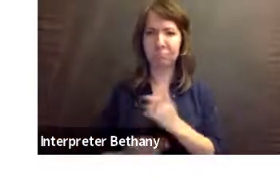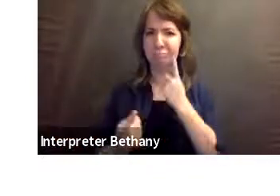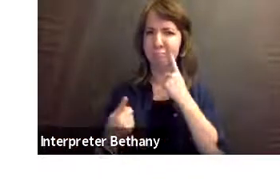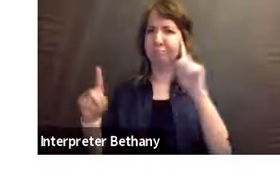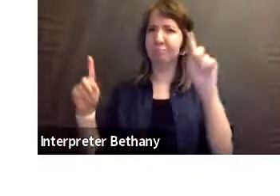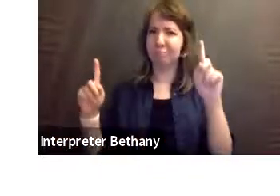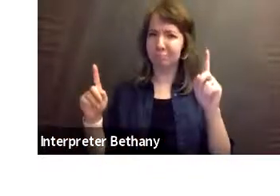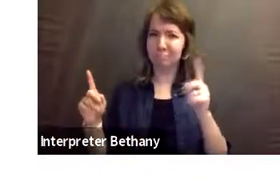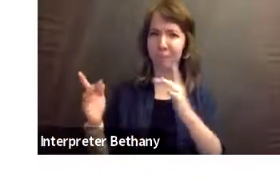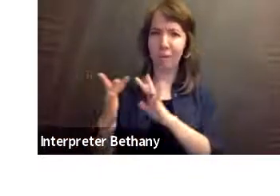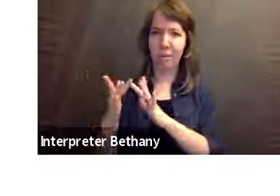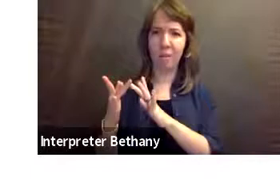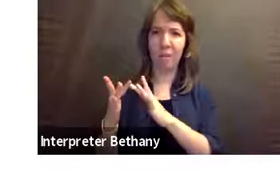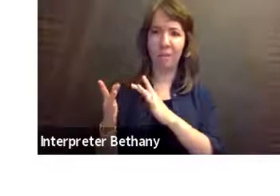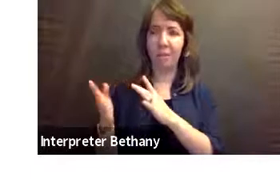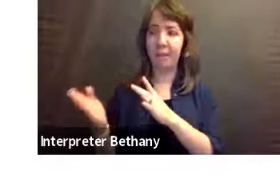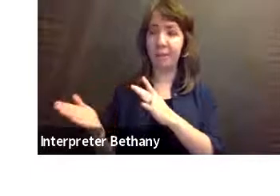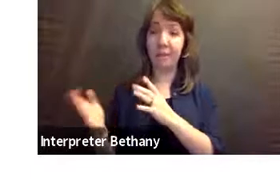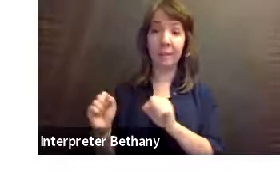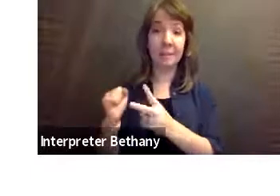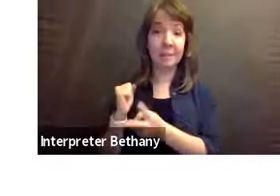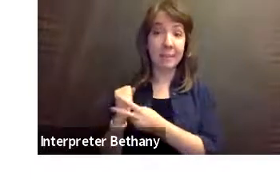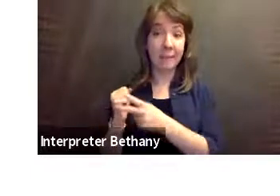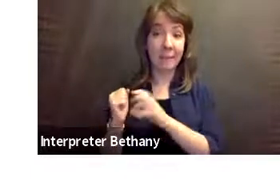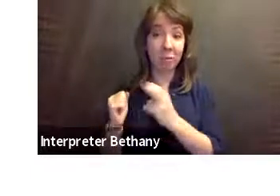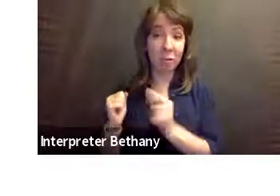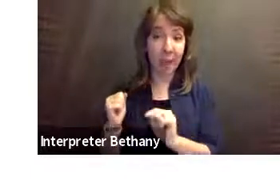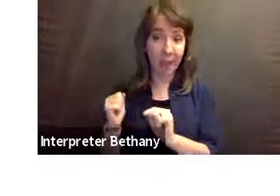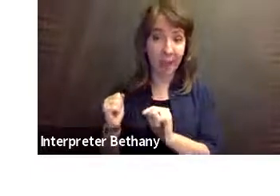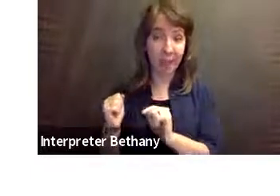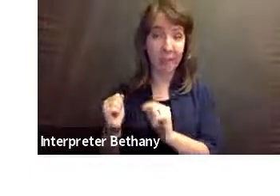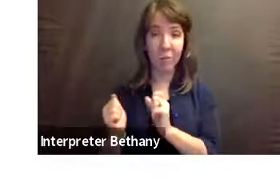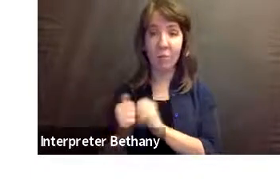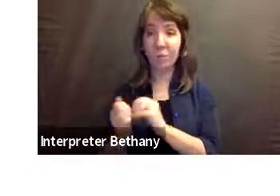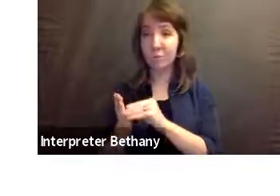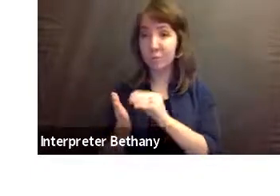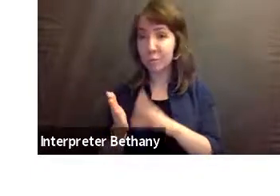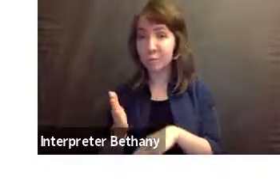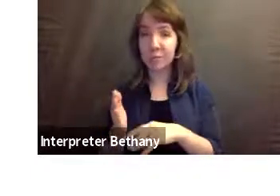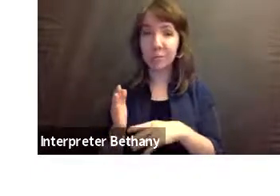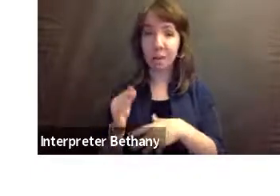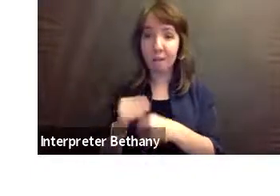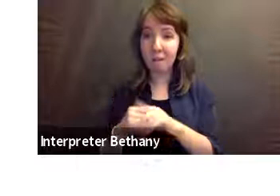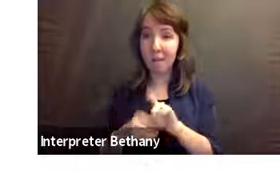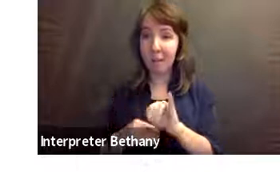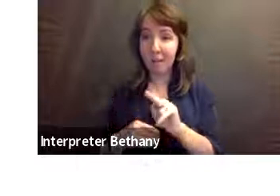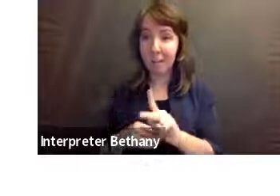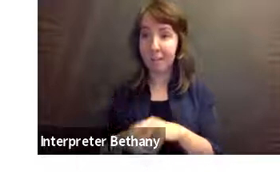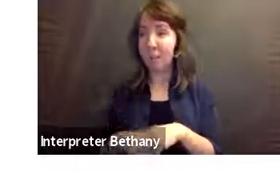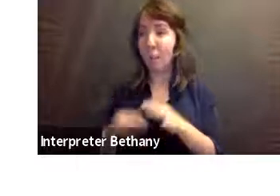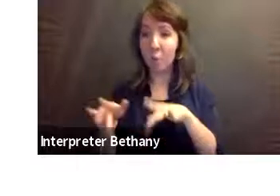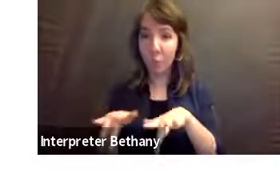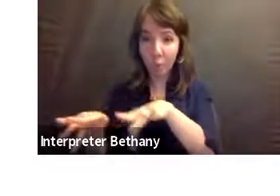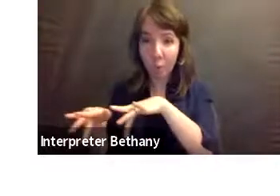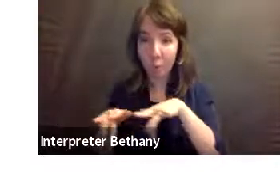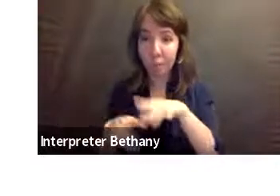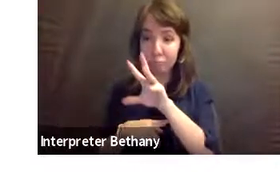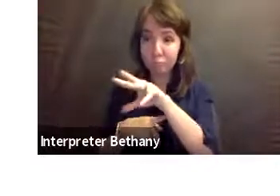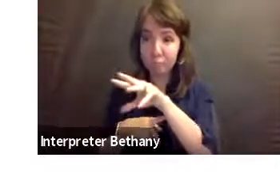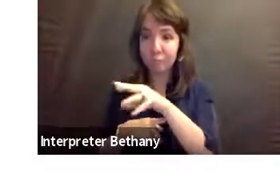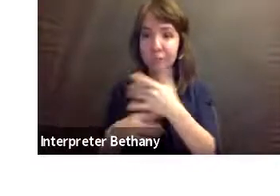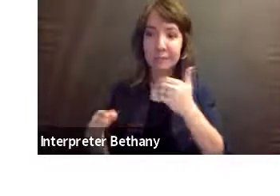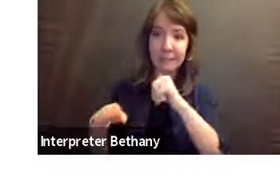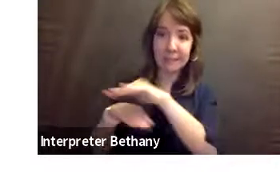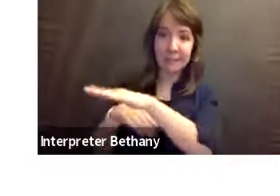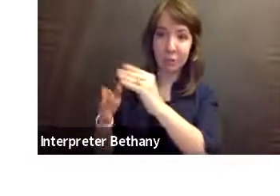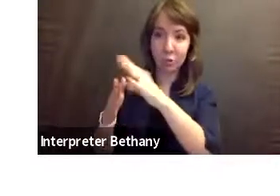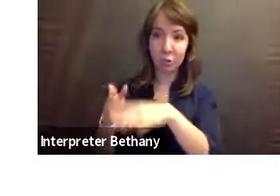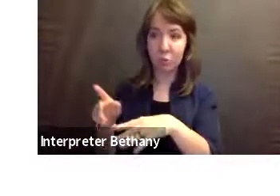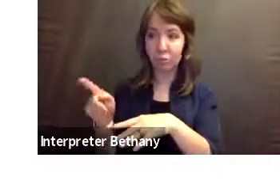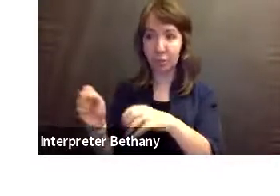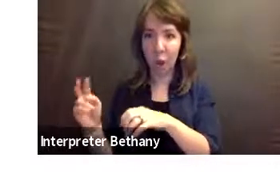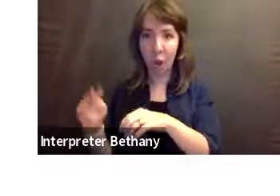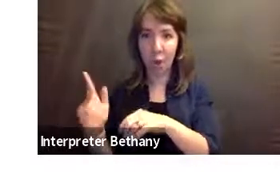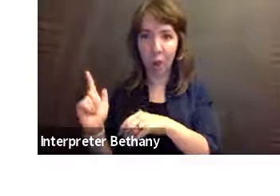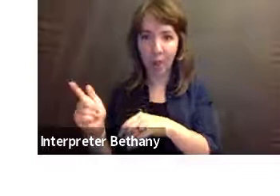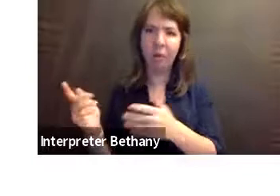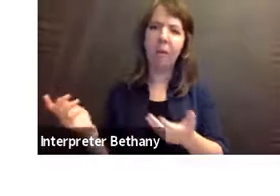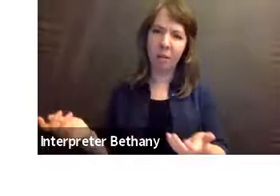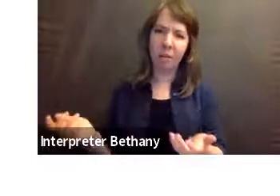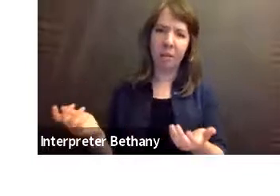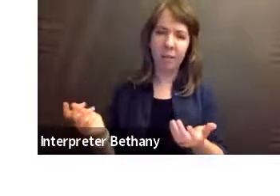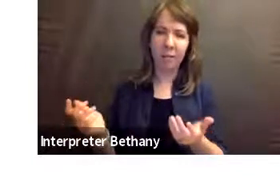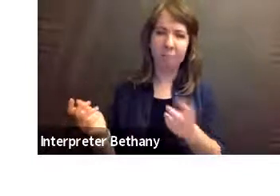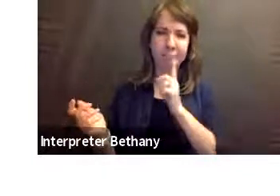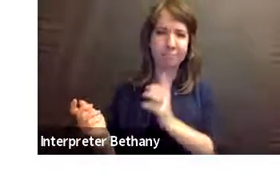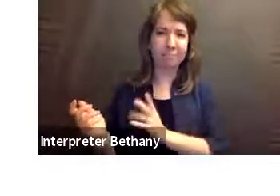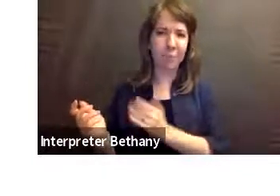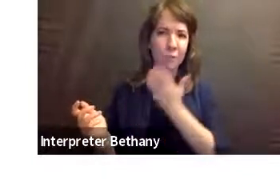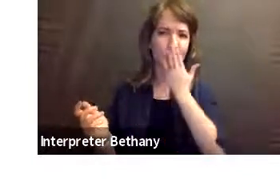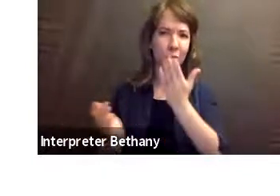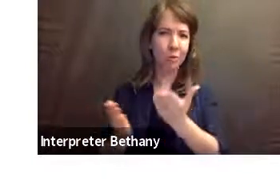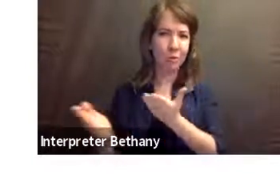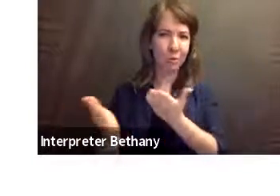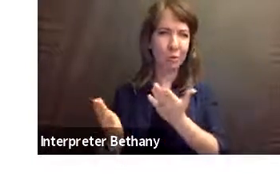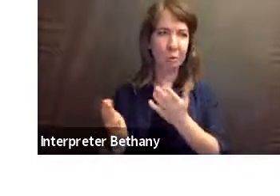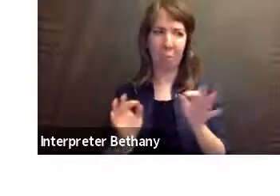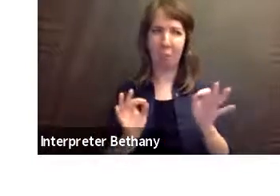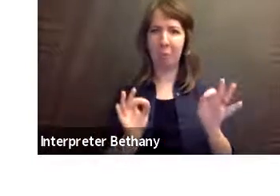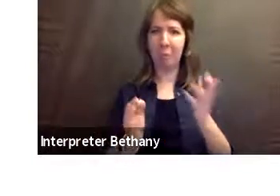Linda Kobashigawa: Students, we can save our chats with links in them and different things and or record the session that we're working with students on and send out to them so that they can reference later on. So it's actually been a good service to move online. So that's been helpful to